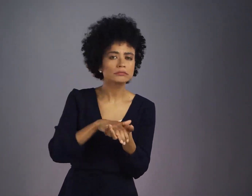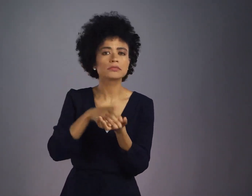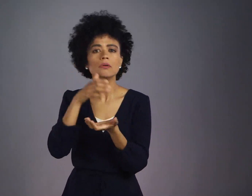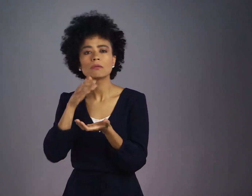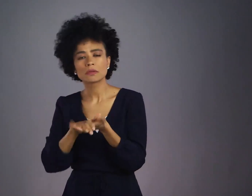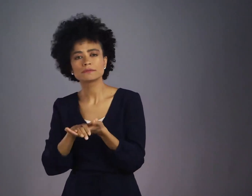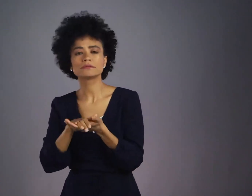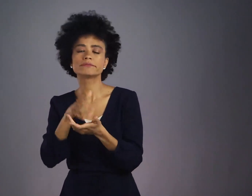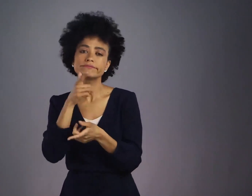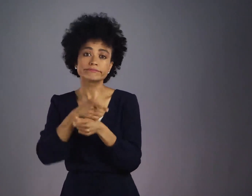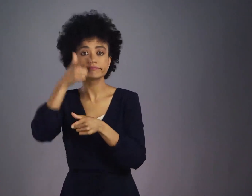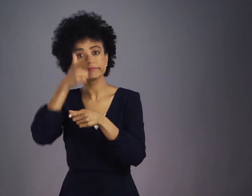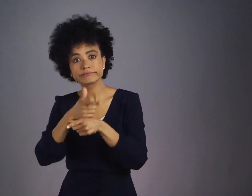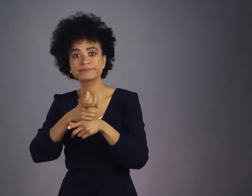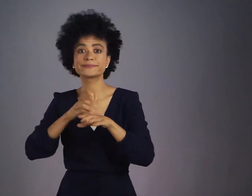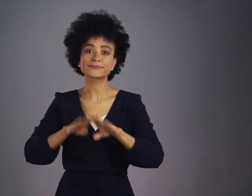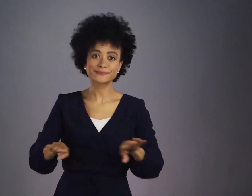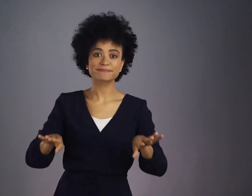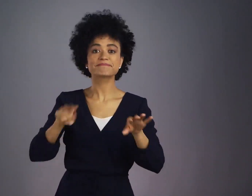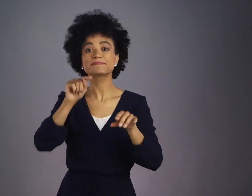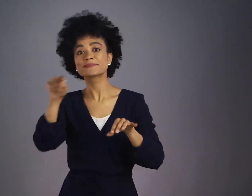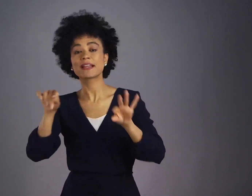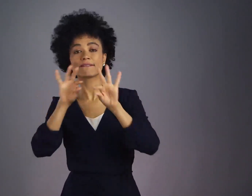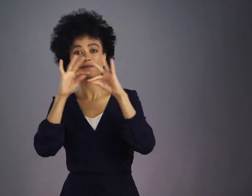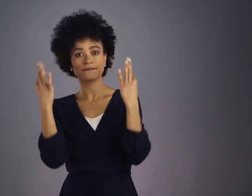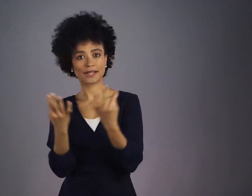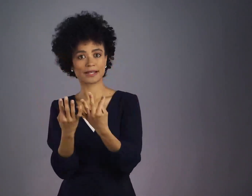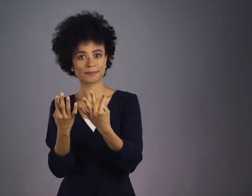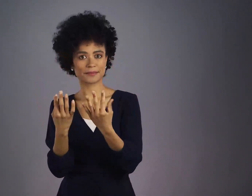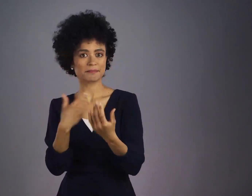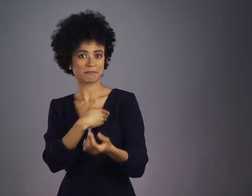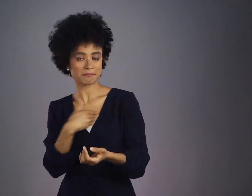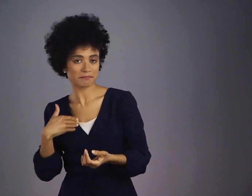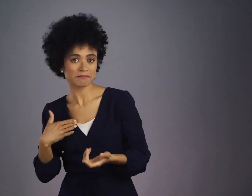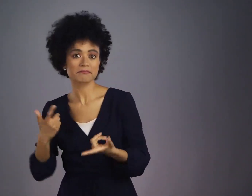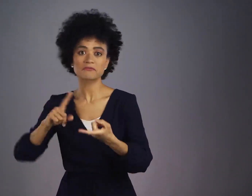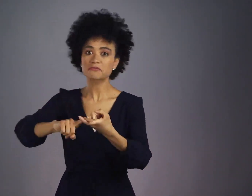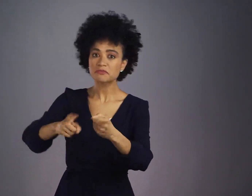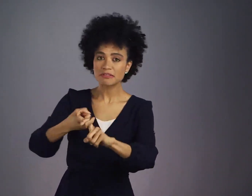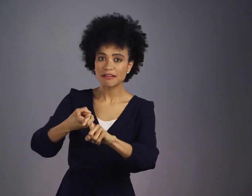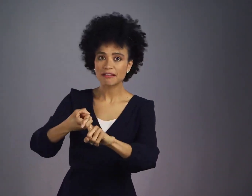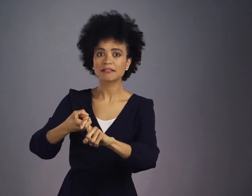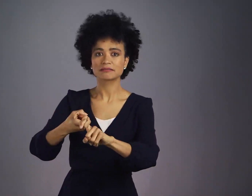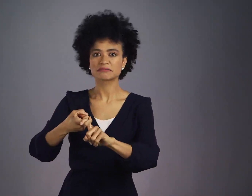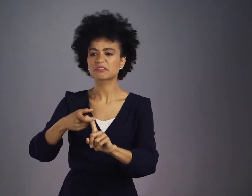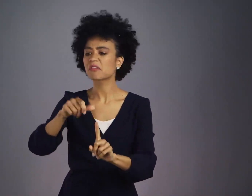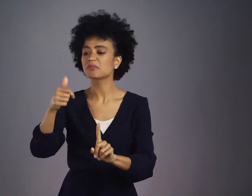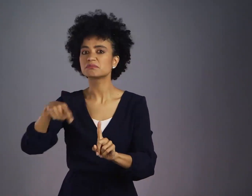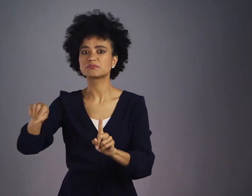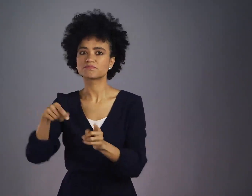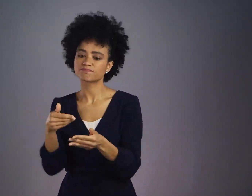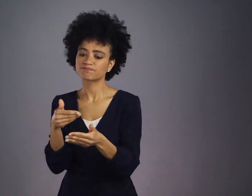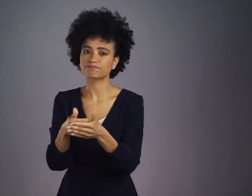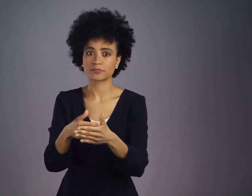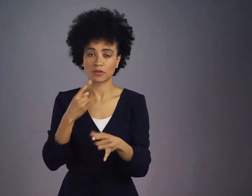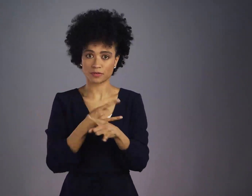as a guide for husbands, wives, relatives, friends, and others close to alcoholics.